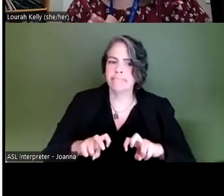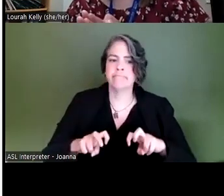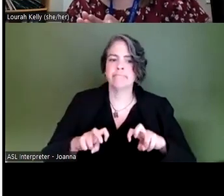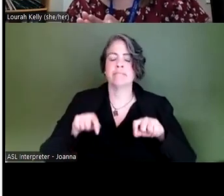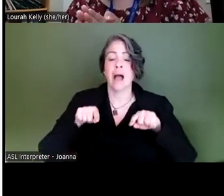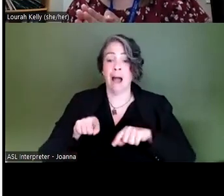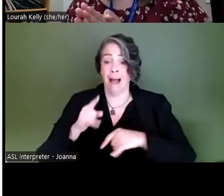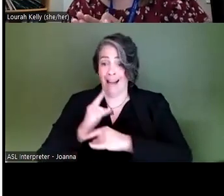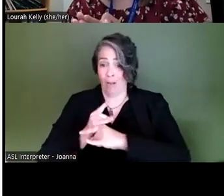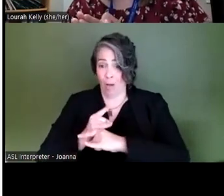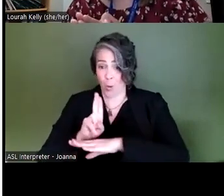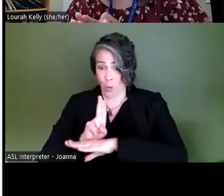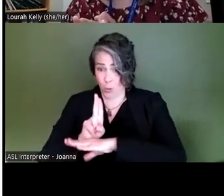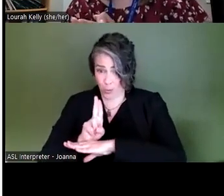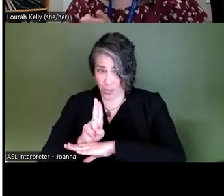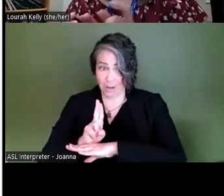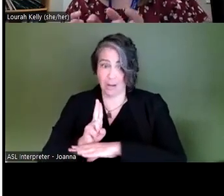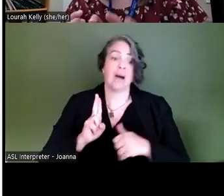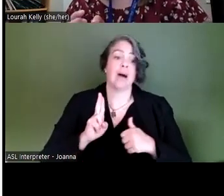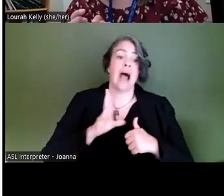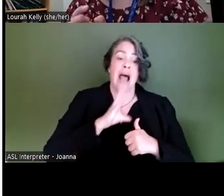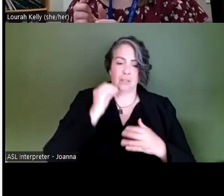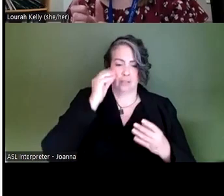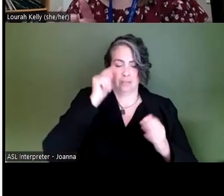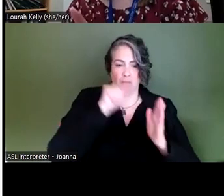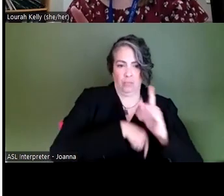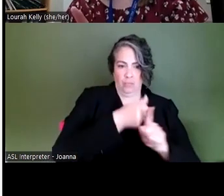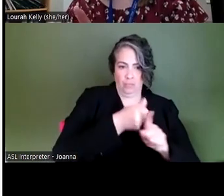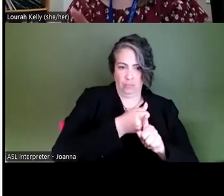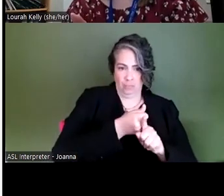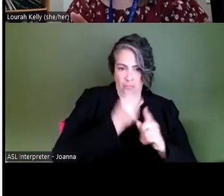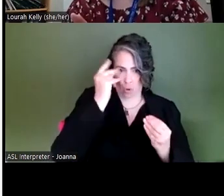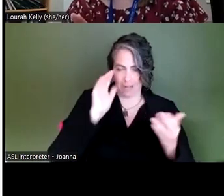and alcohol use disorder between white and Native American and Alaskan native